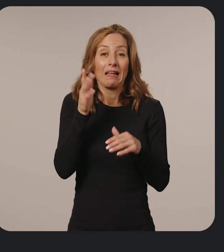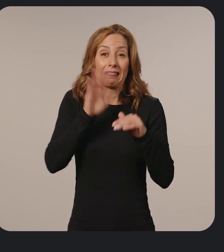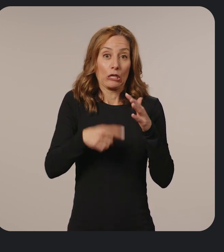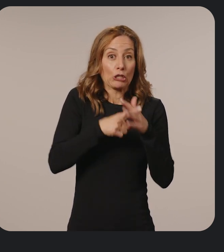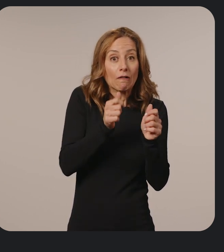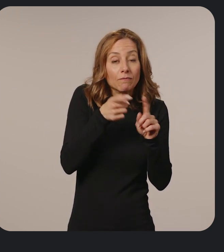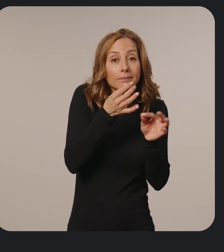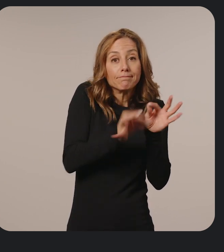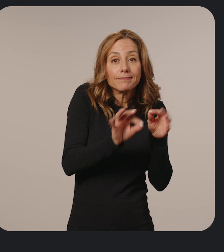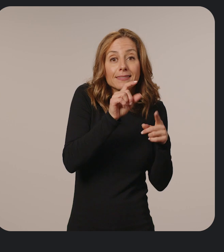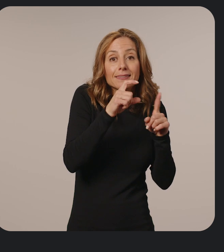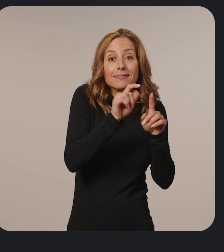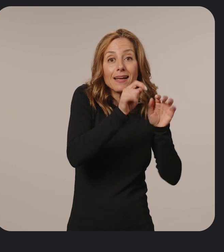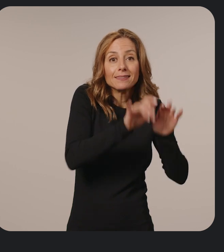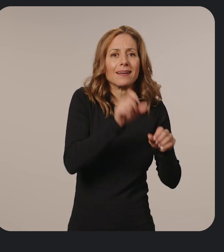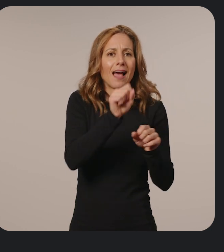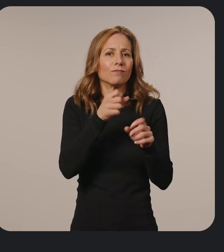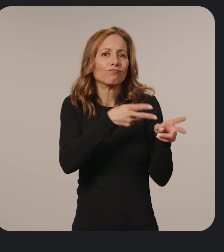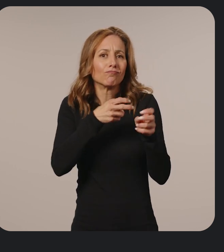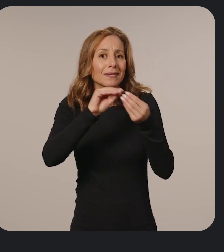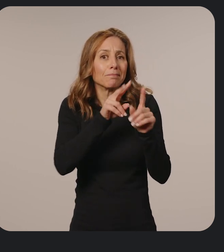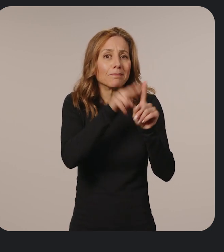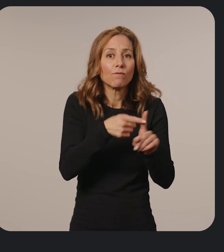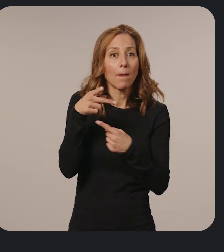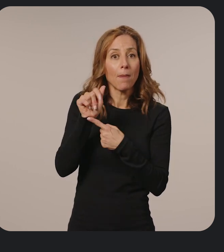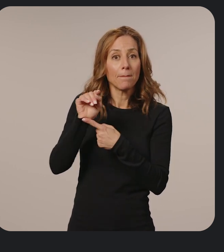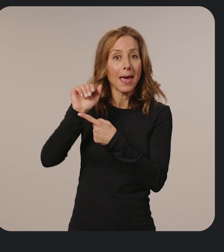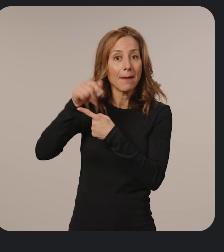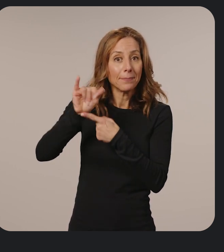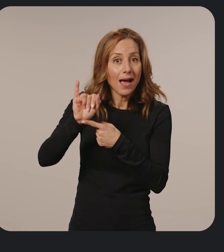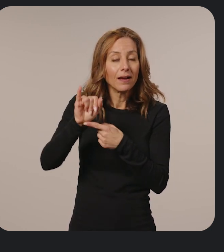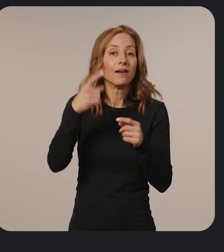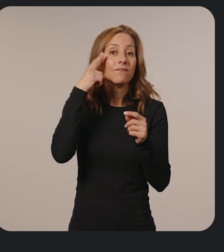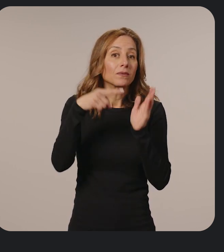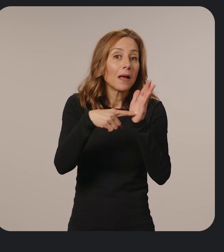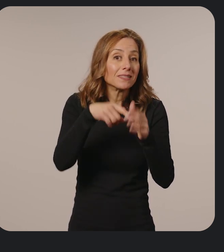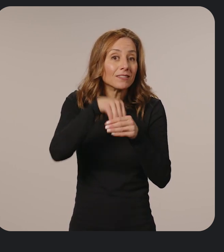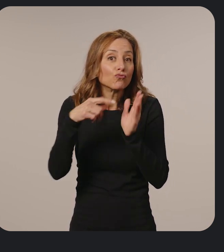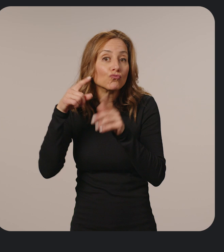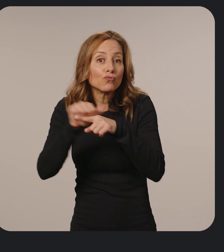API for the examples in your training set and for the examples you want to classify. And you can apply the knowledge the language model has